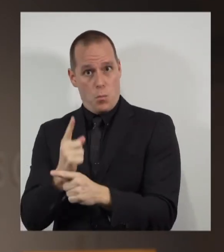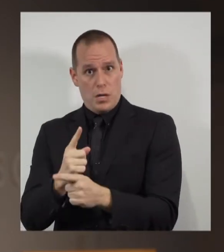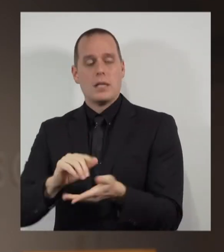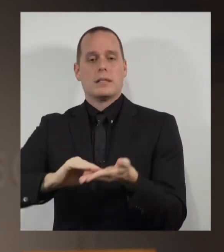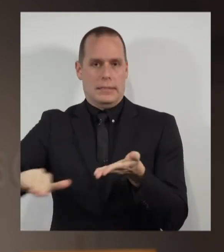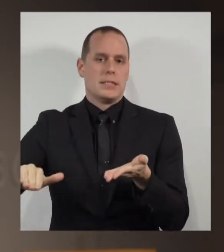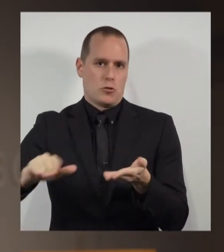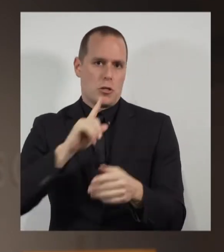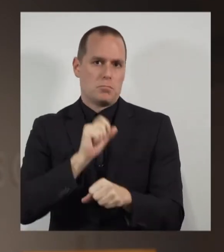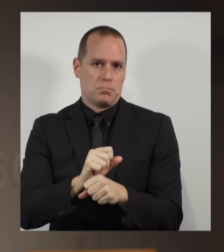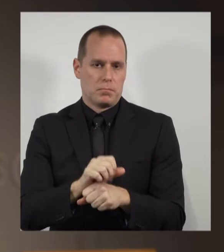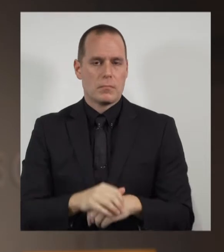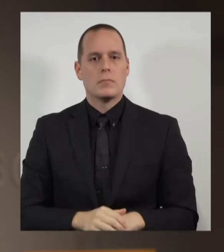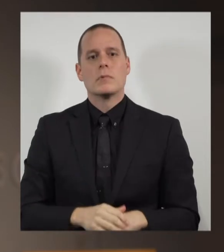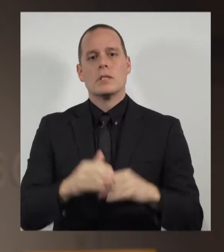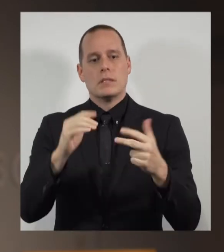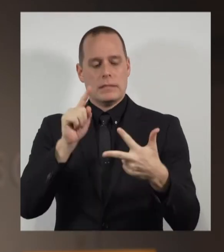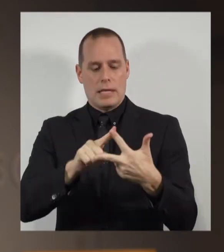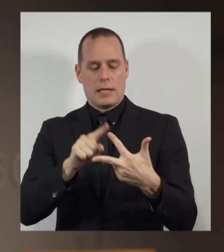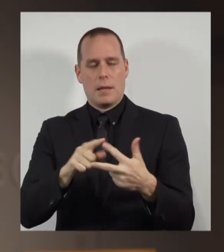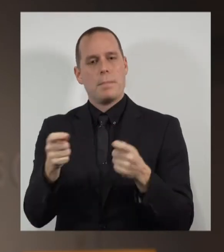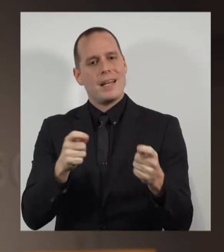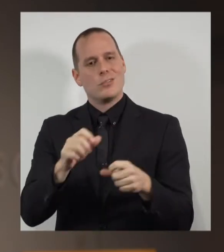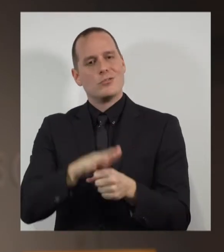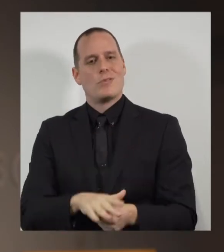Second: Managing the stress of a pandemic.